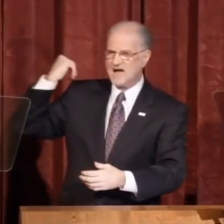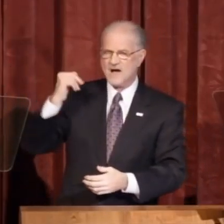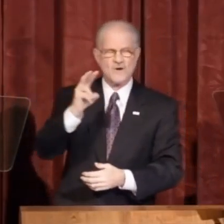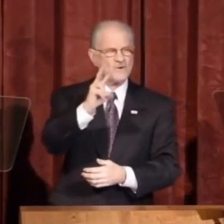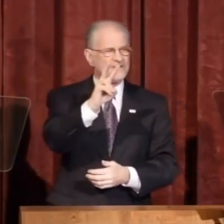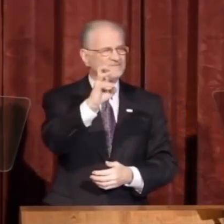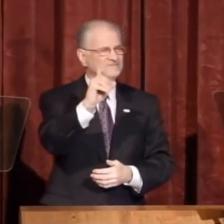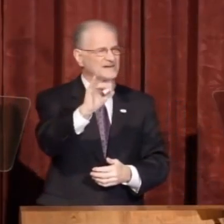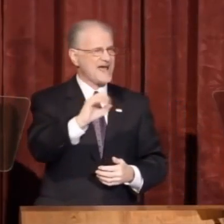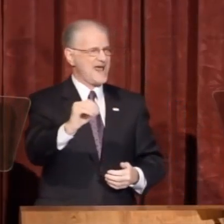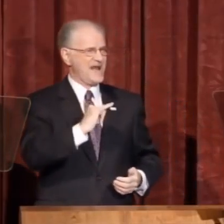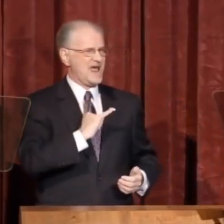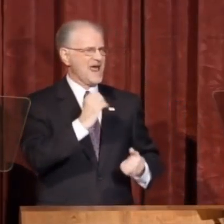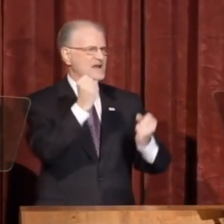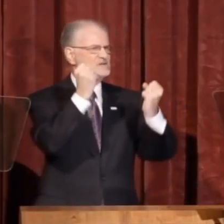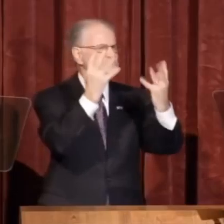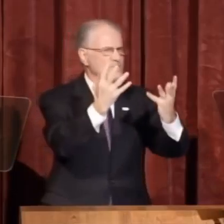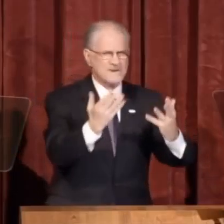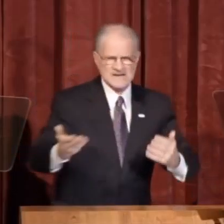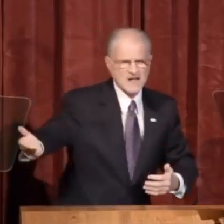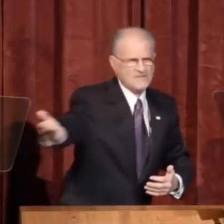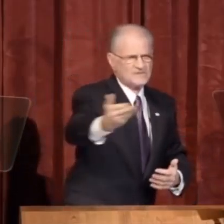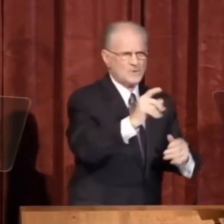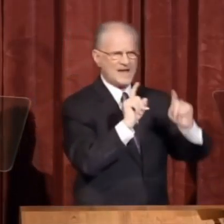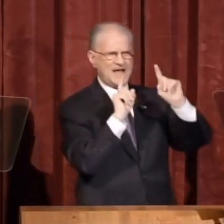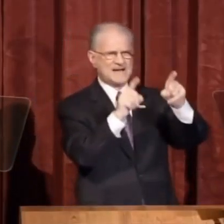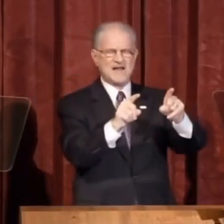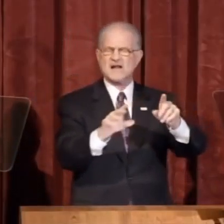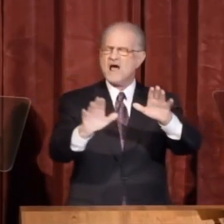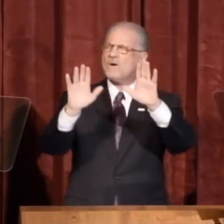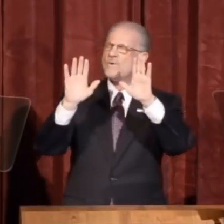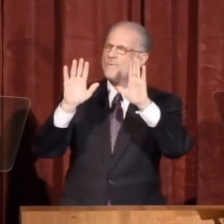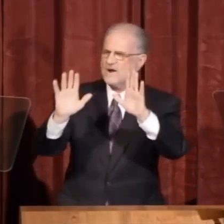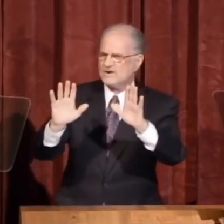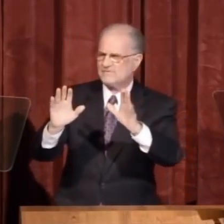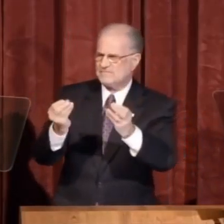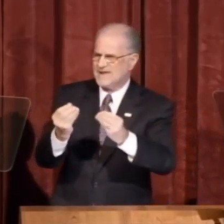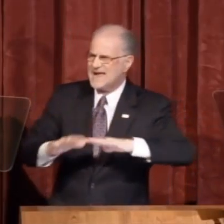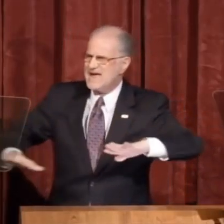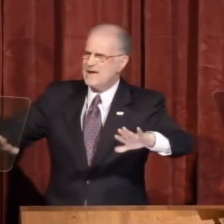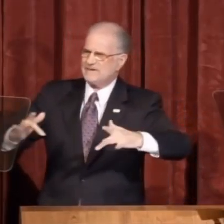was up significantly this year as compared to last year,